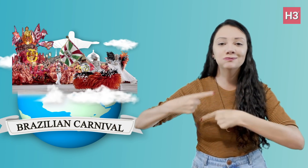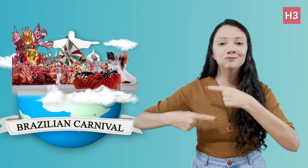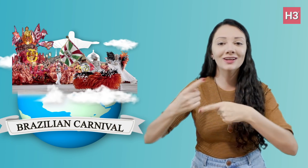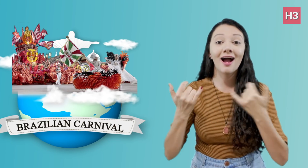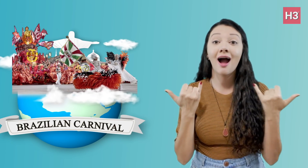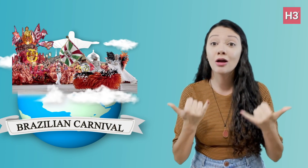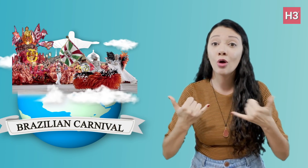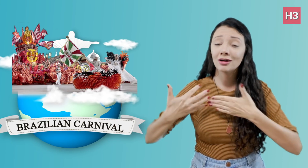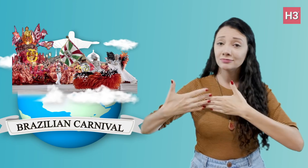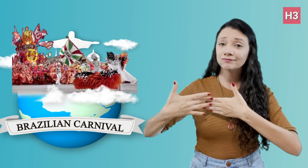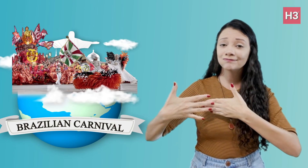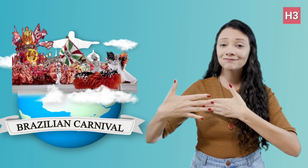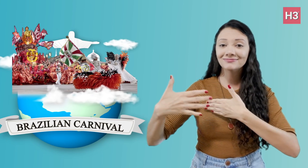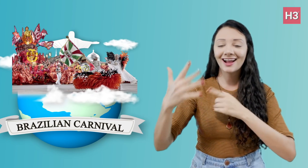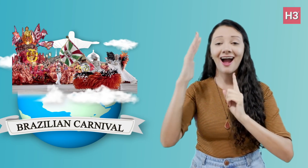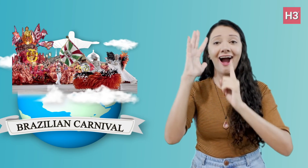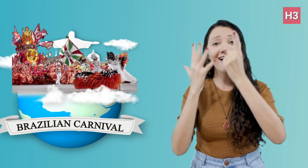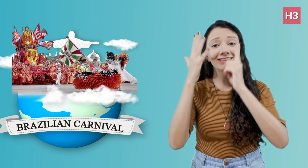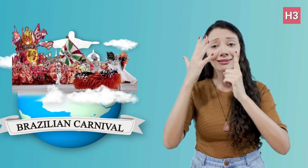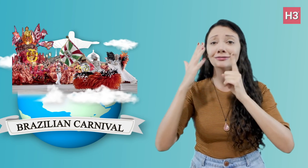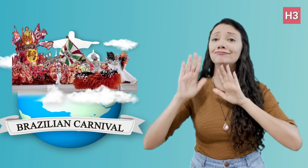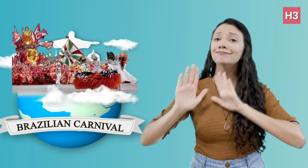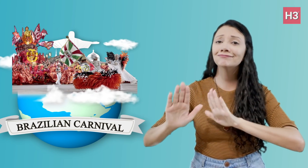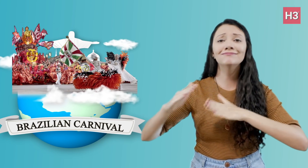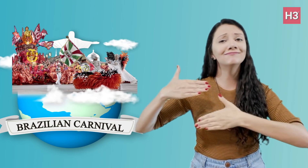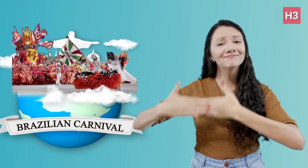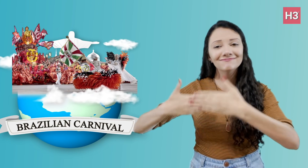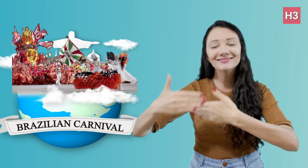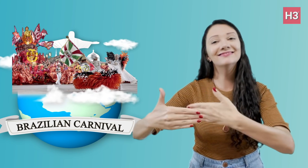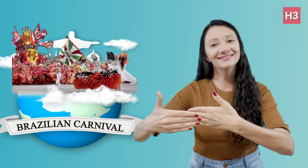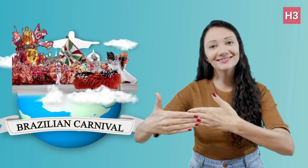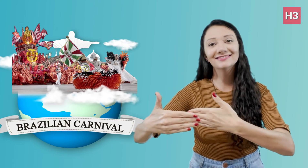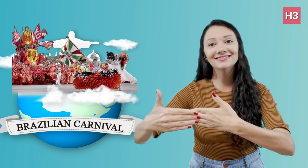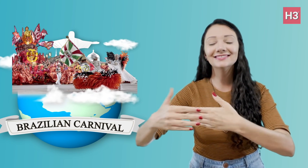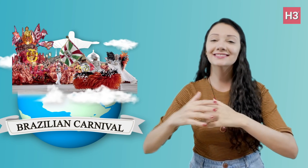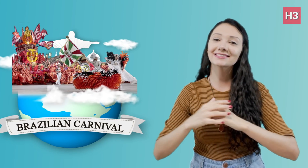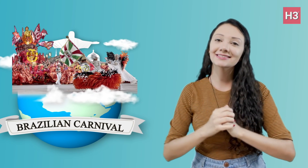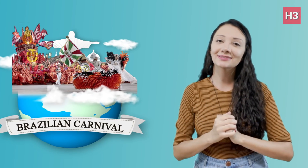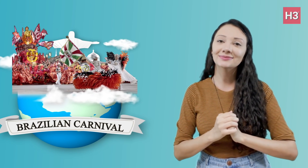Over time the styles and customs have merged to become a once-a-year event.